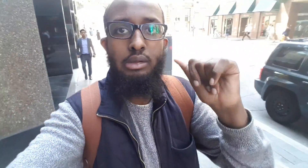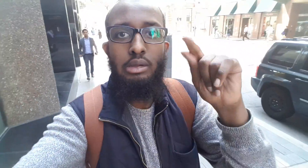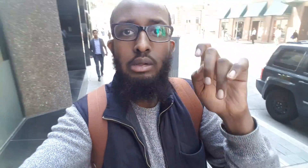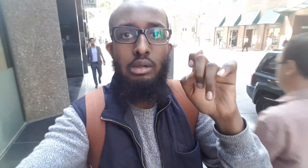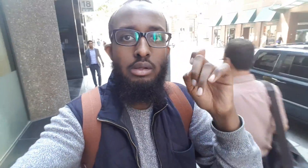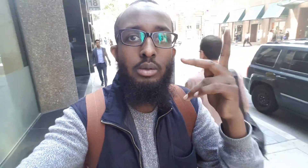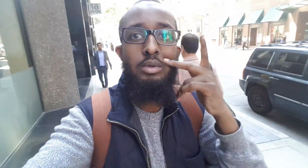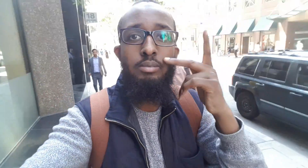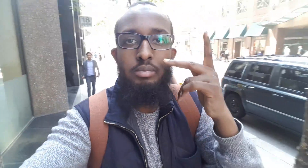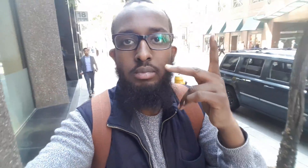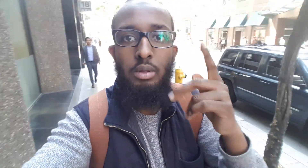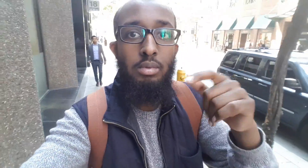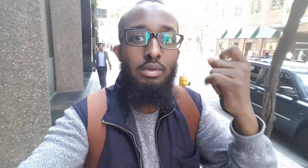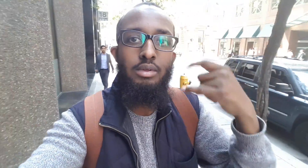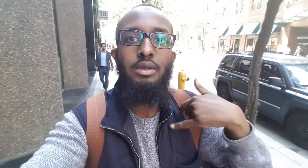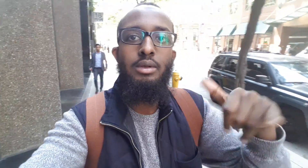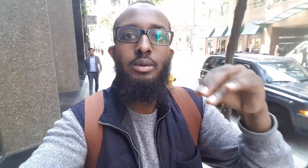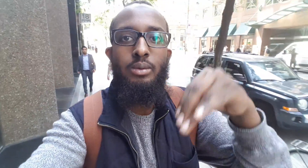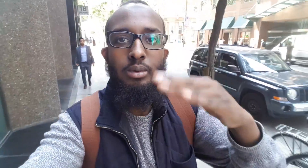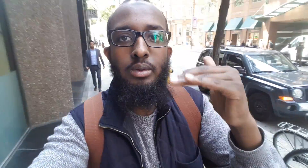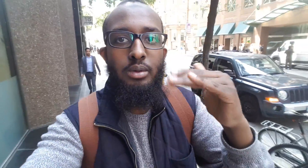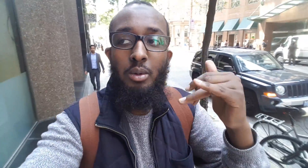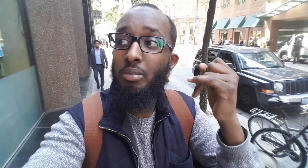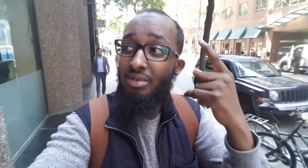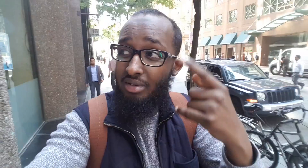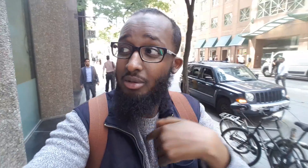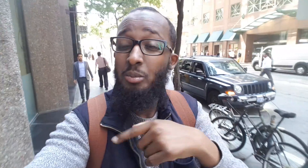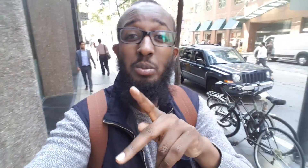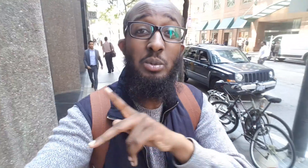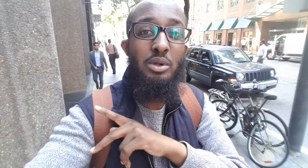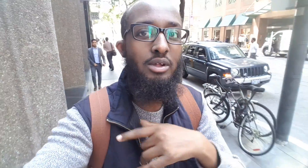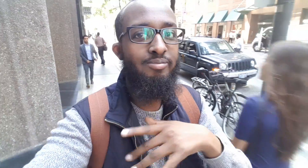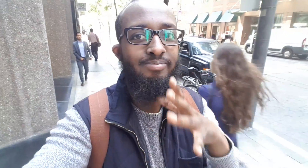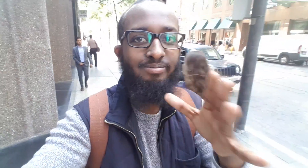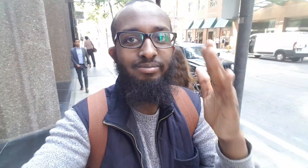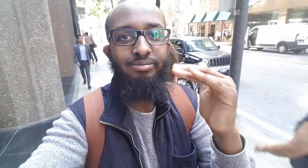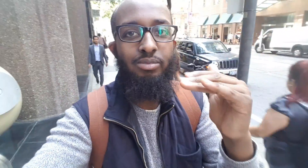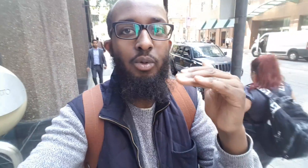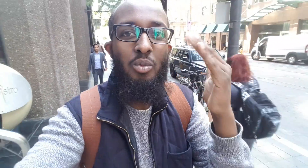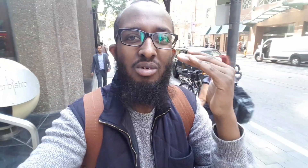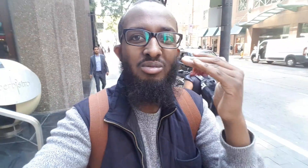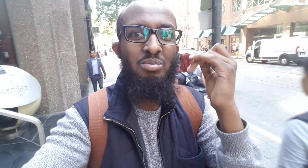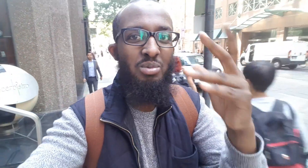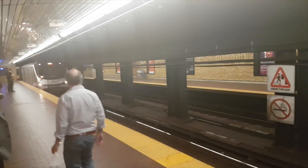I hope I will not be late. I am still in downtown. Personally, I don't like because its always crowded.